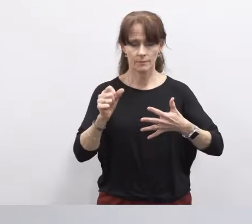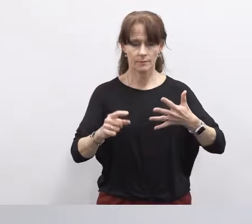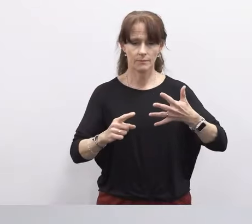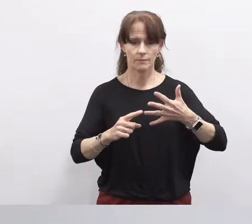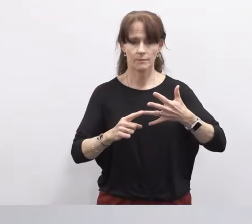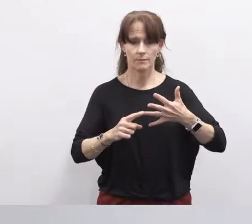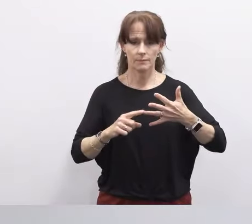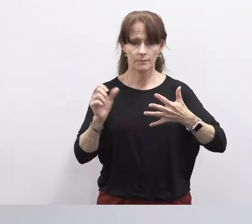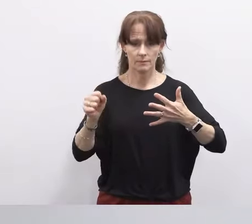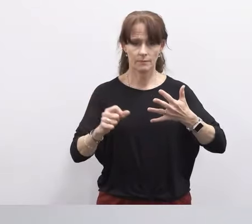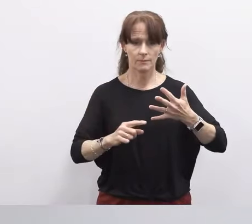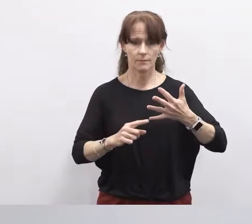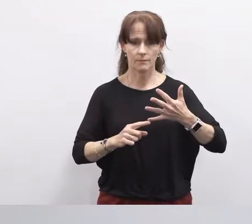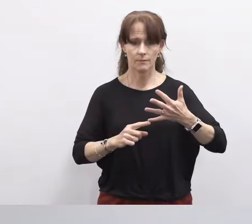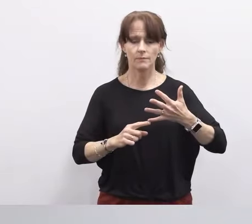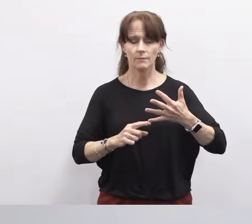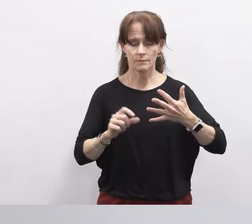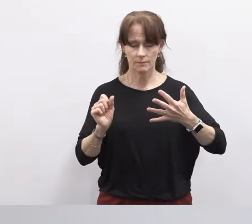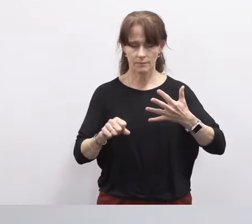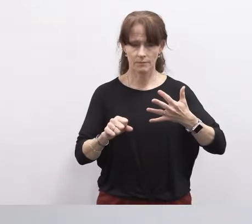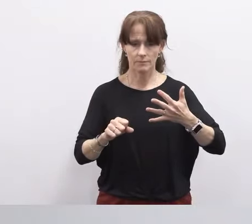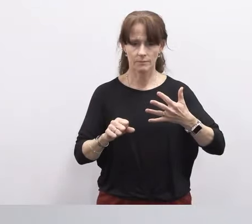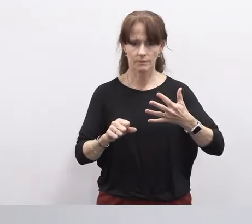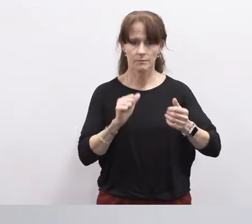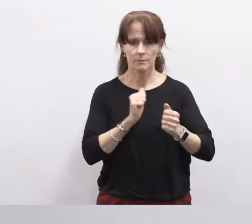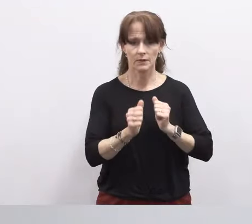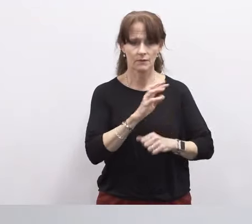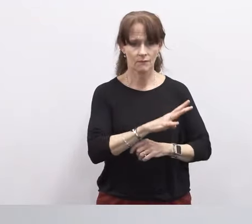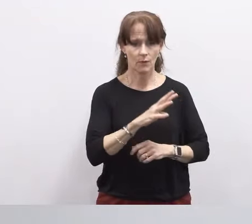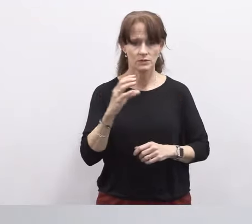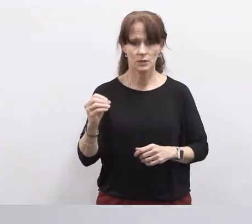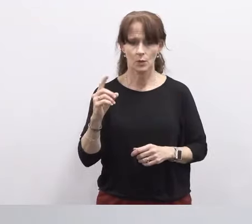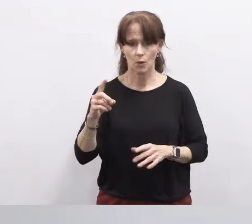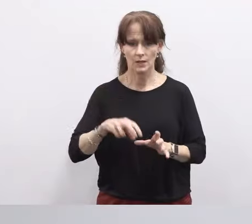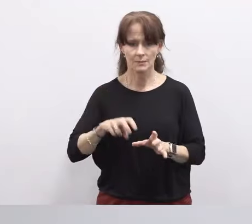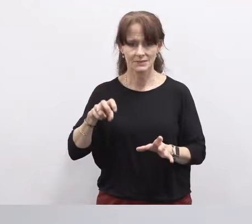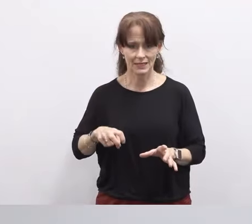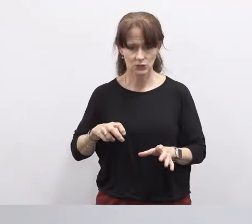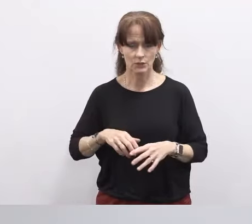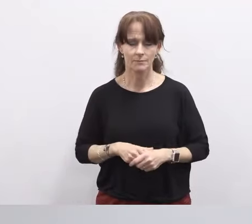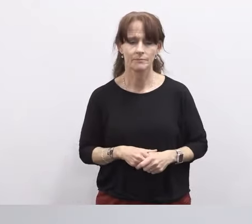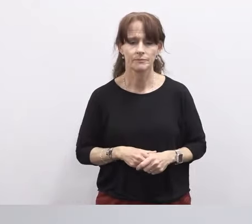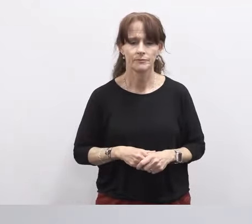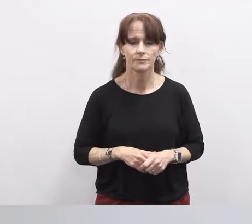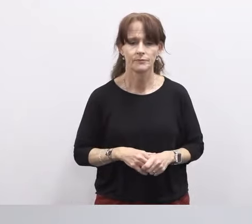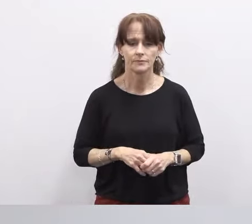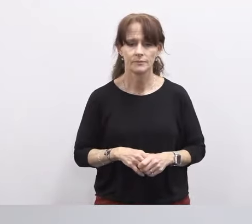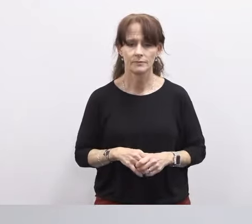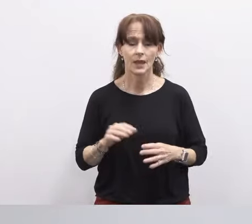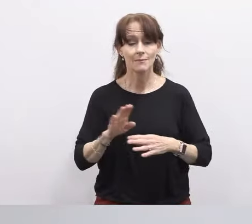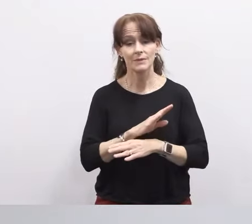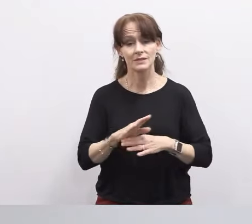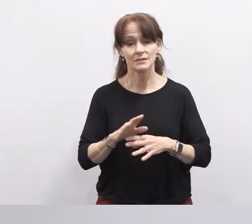Mr. Miller. - Aye. And I also vote aye. That passes four, zero with one abstention. Business department report.